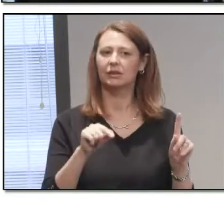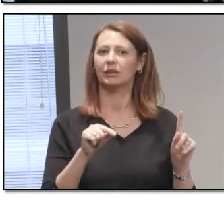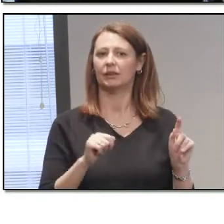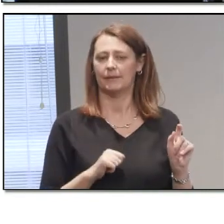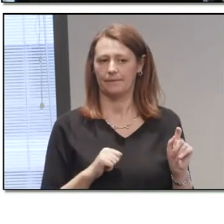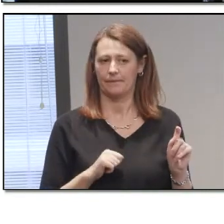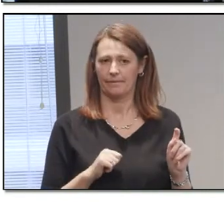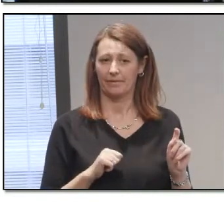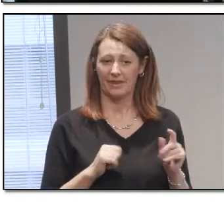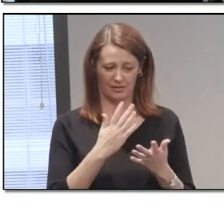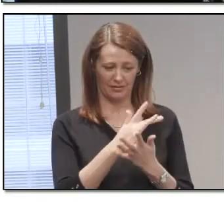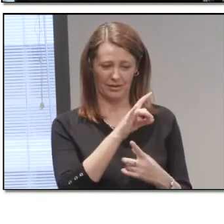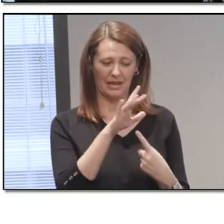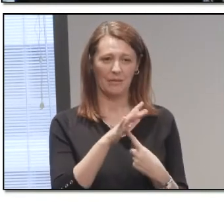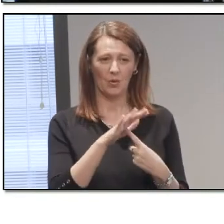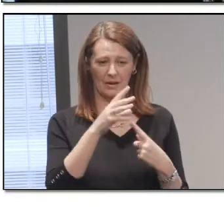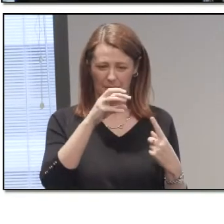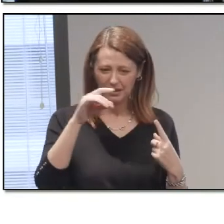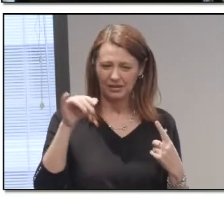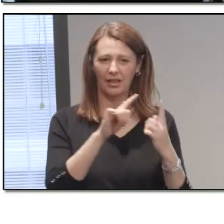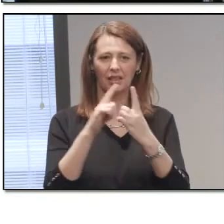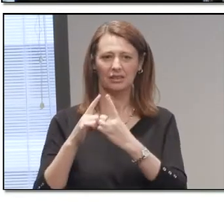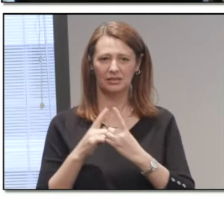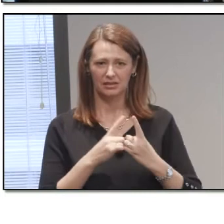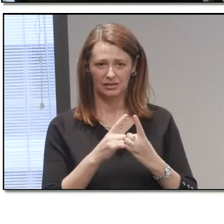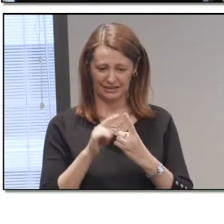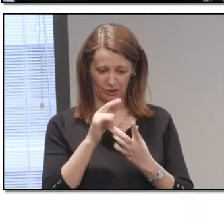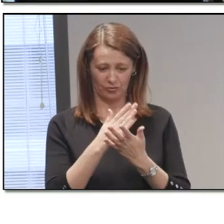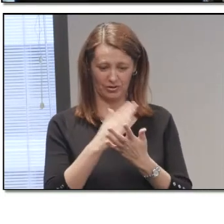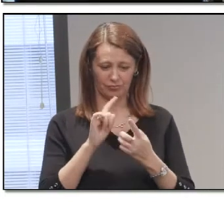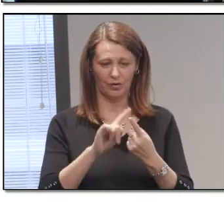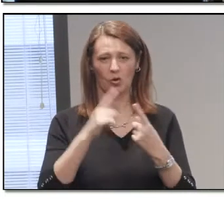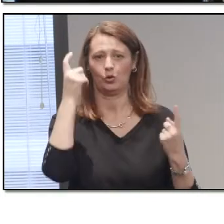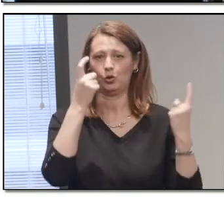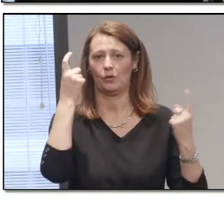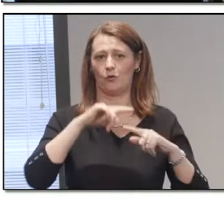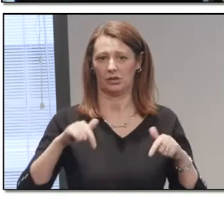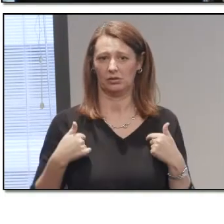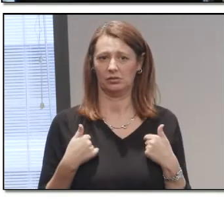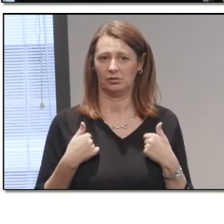importantly particulate matter is an ongoing concern for us and it's largely